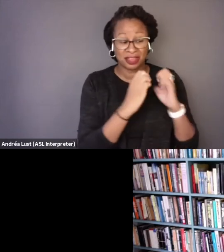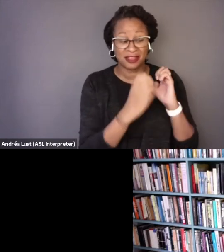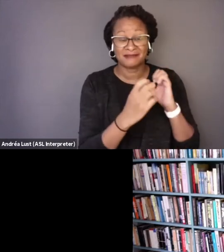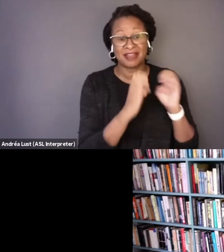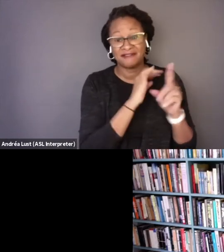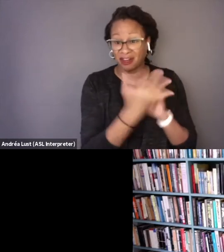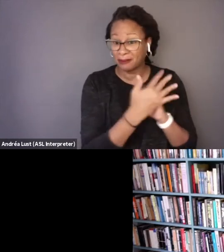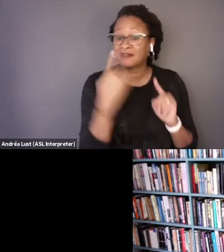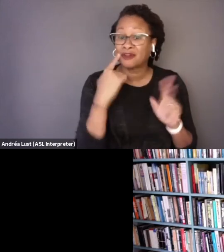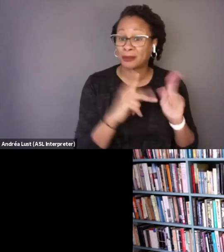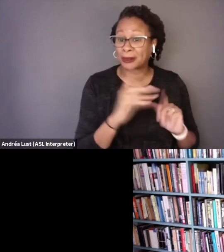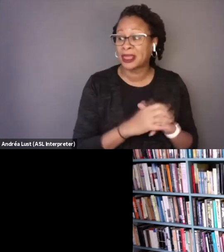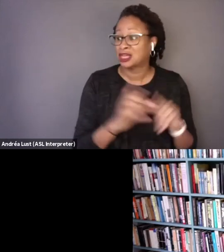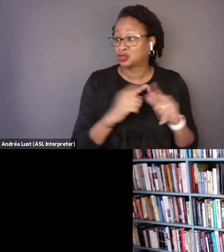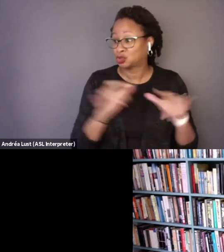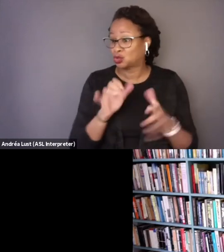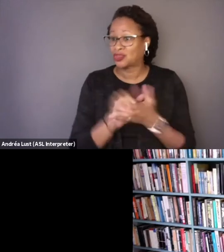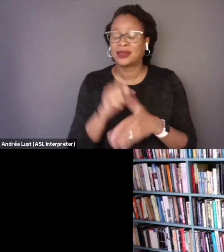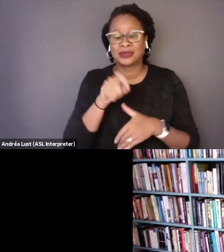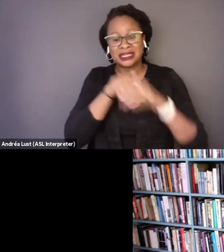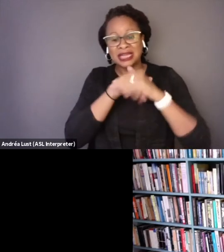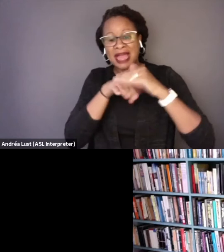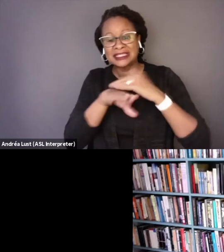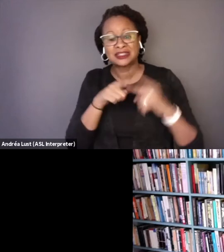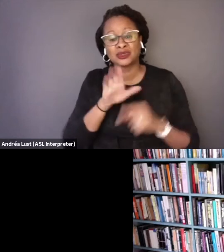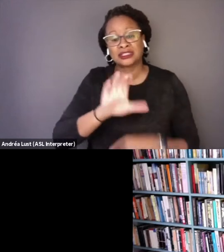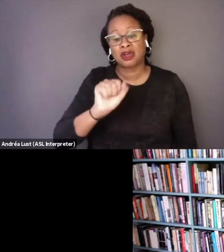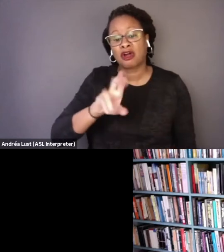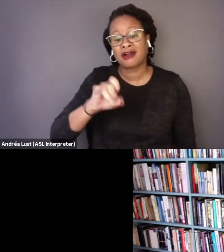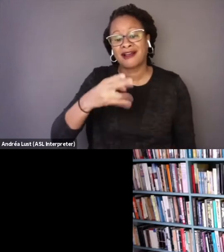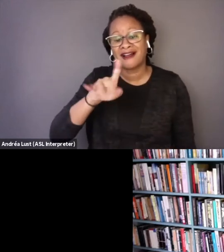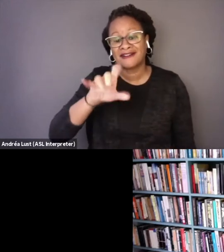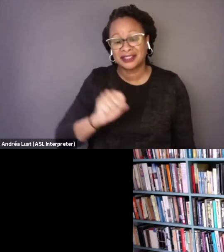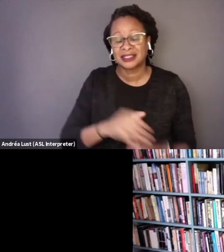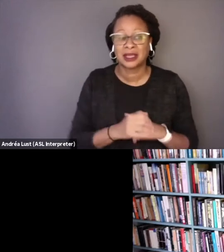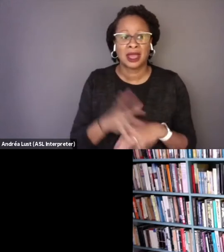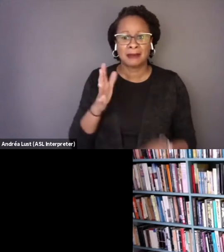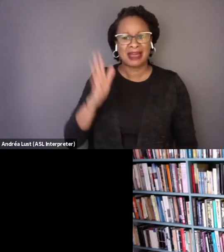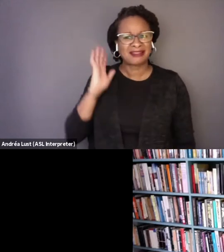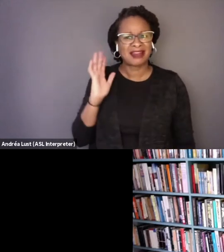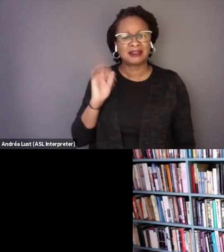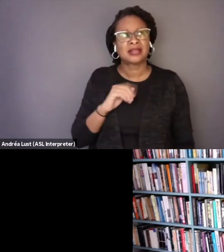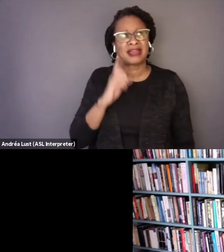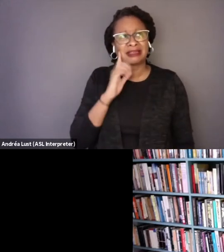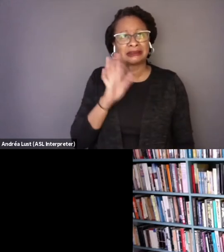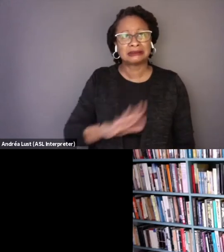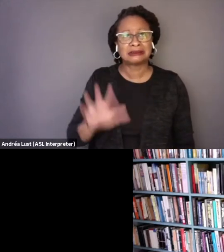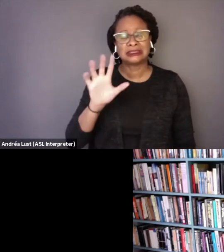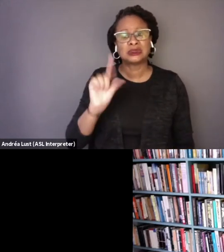But in order to do that, we needed access to his archive and so back then, I think it was 2015,